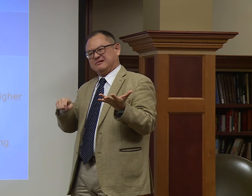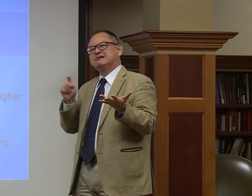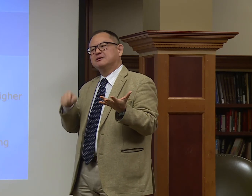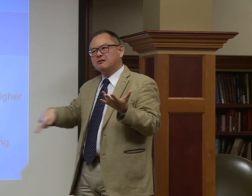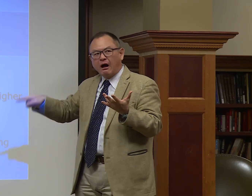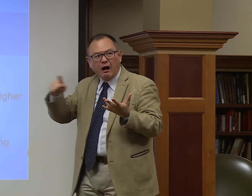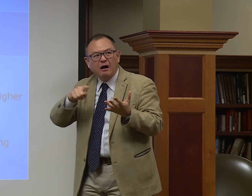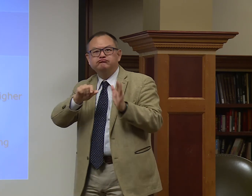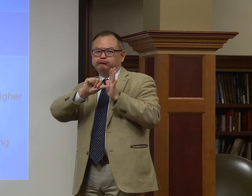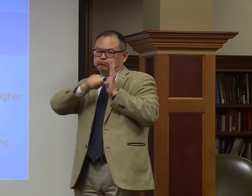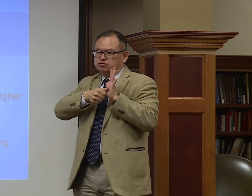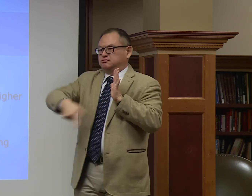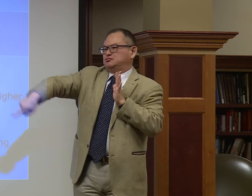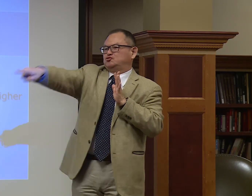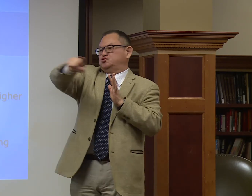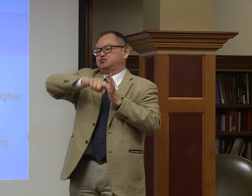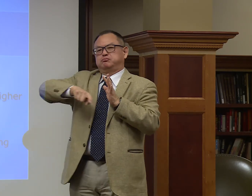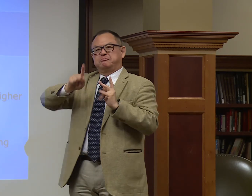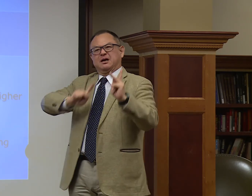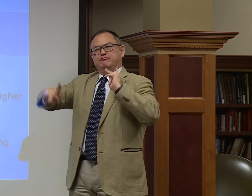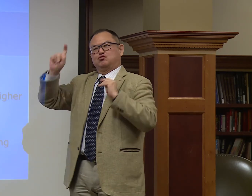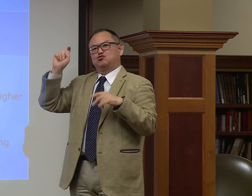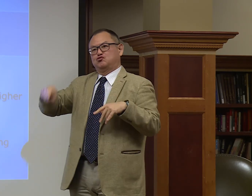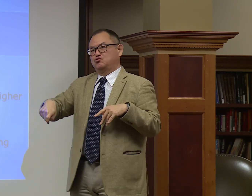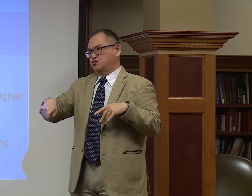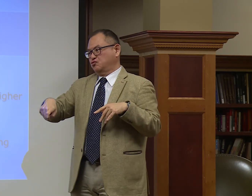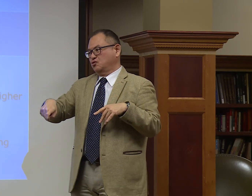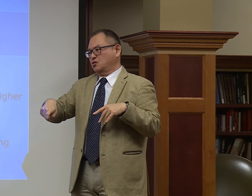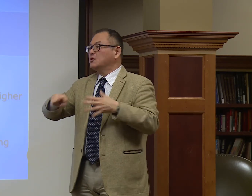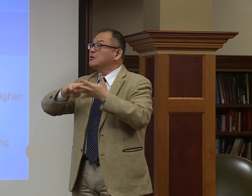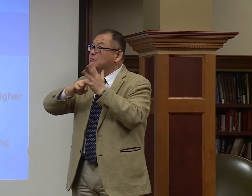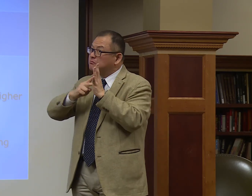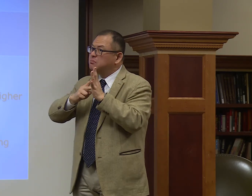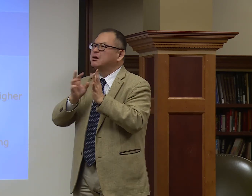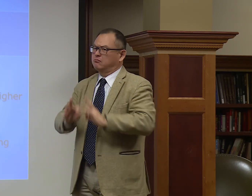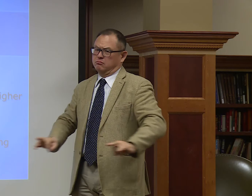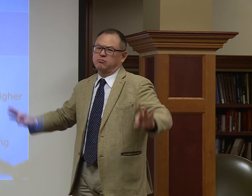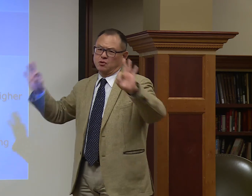that's not highly qualified. It's very important to have sufficient funds